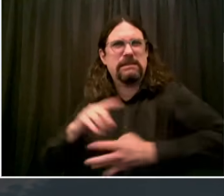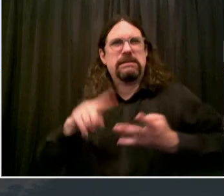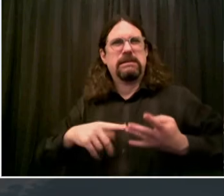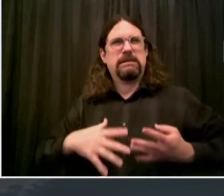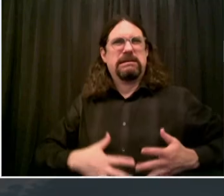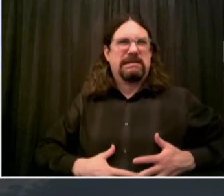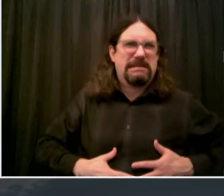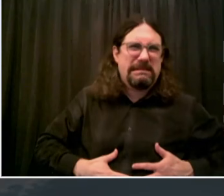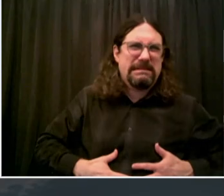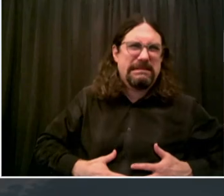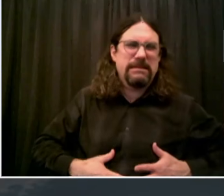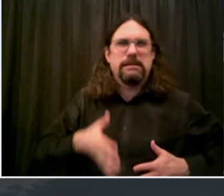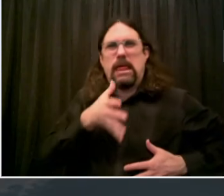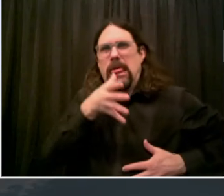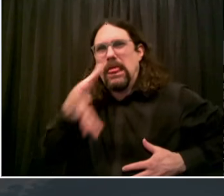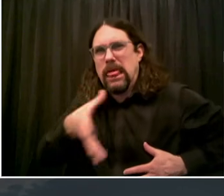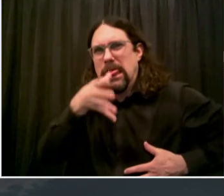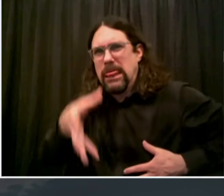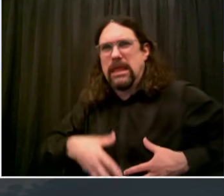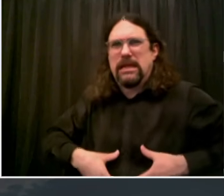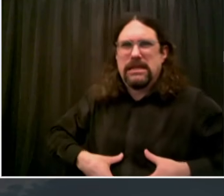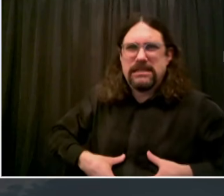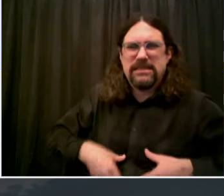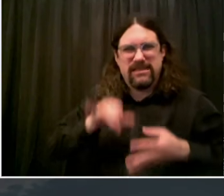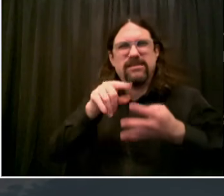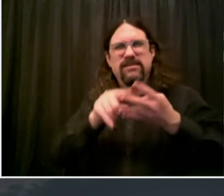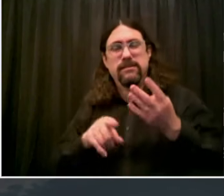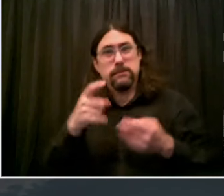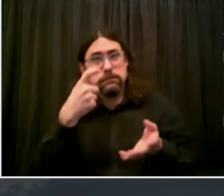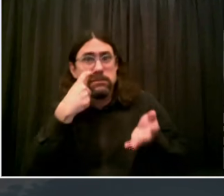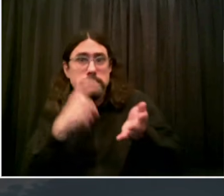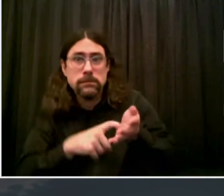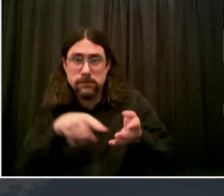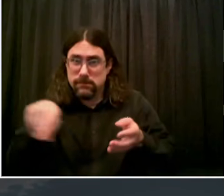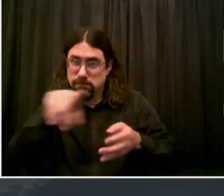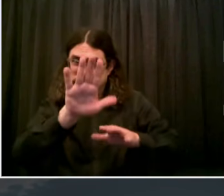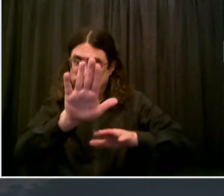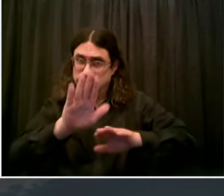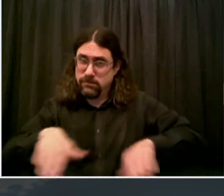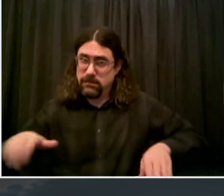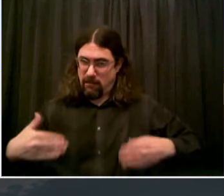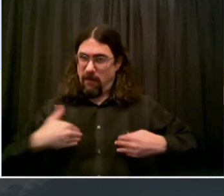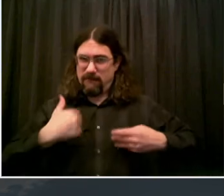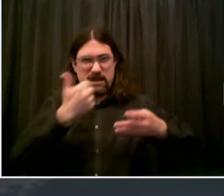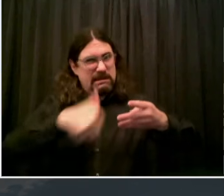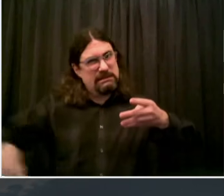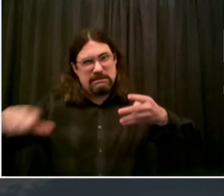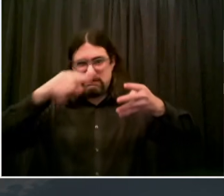CHILDREN. PLEASE IF YOU SEE ANYTHING UNUSUAL LIKE THAT IN YOUR CHILD, CALL IMMEDIATELY SO WE